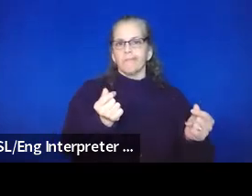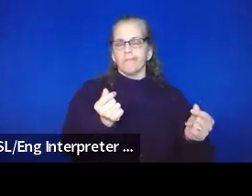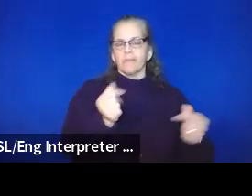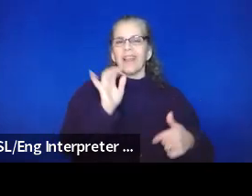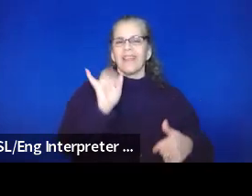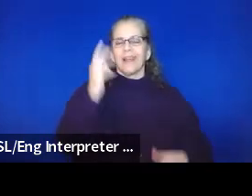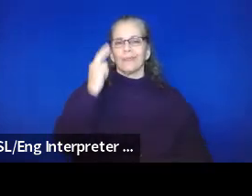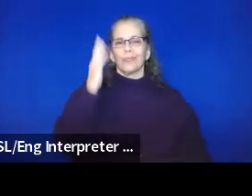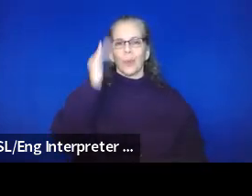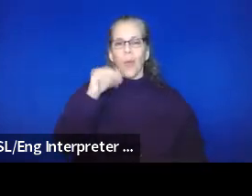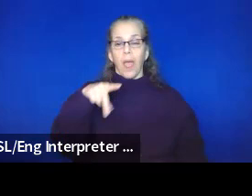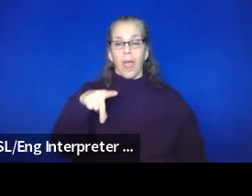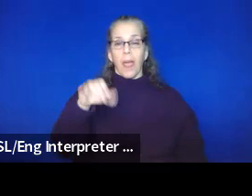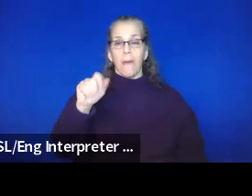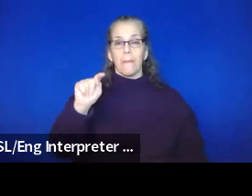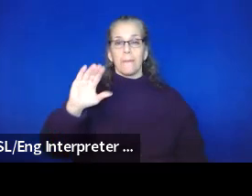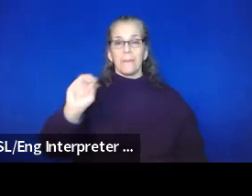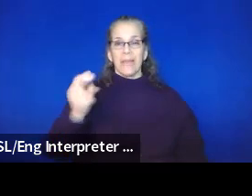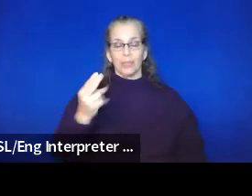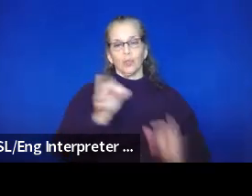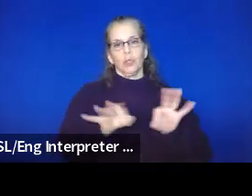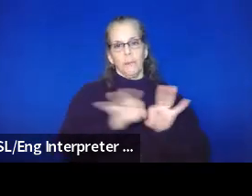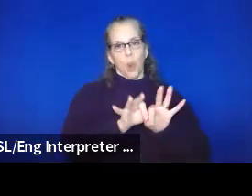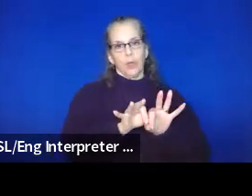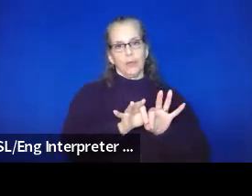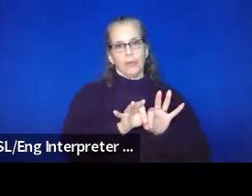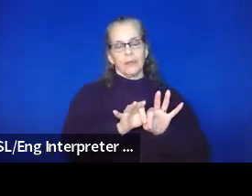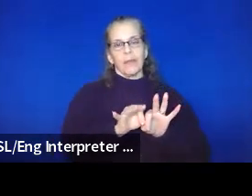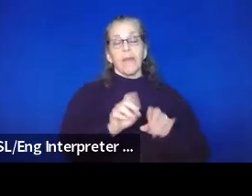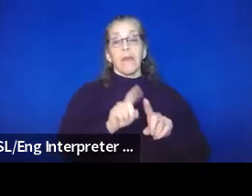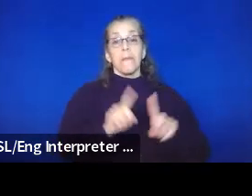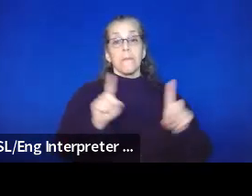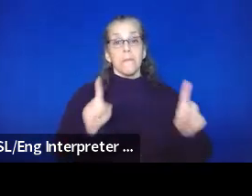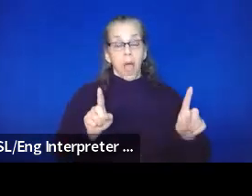important for music. But pitch also tells us a ton about people.